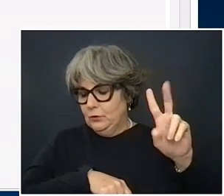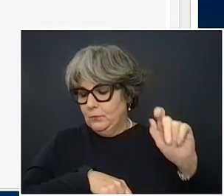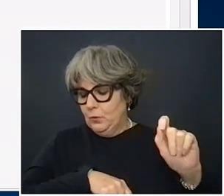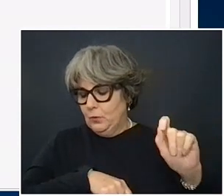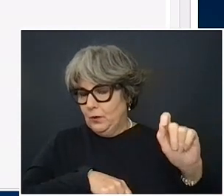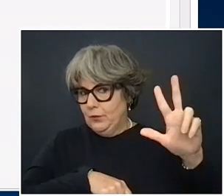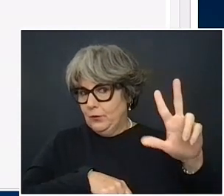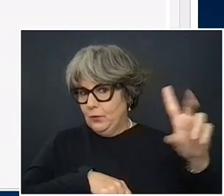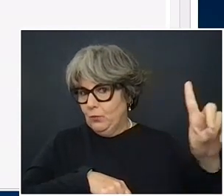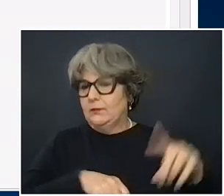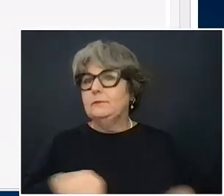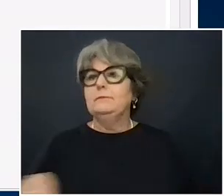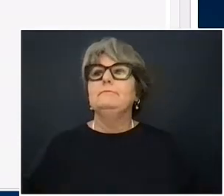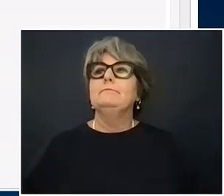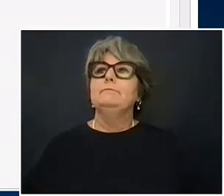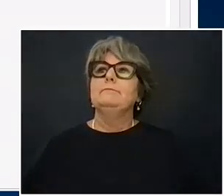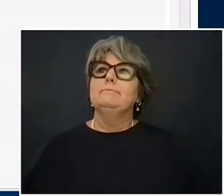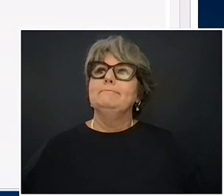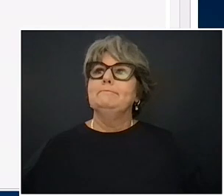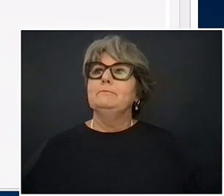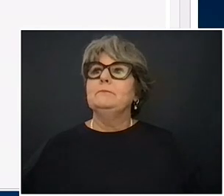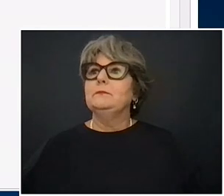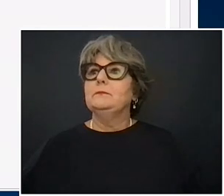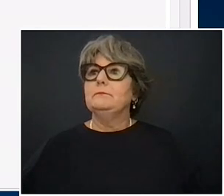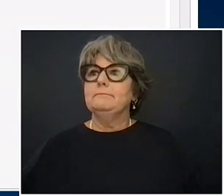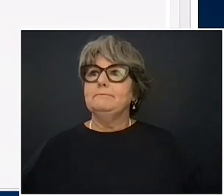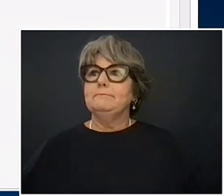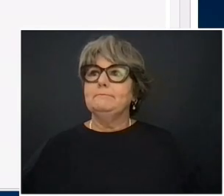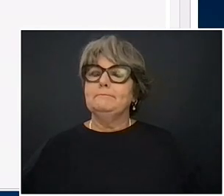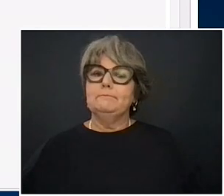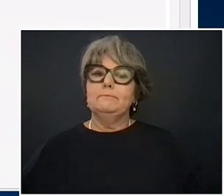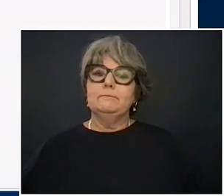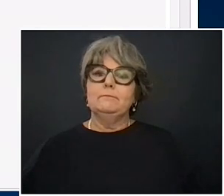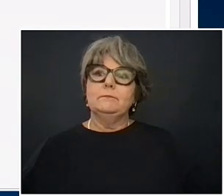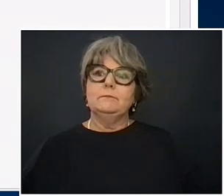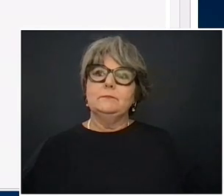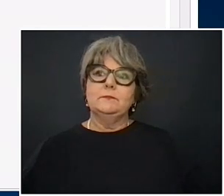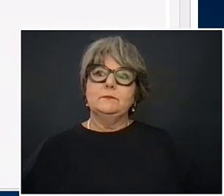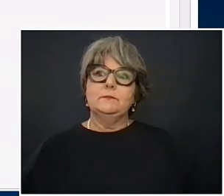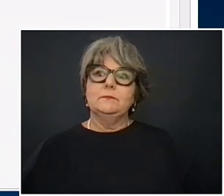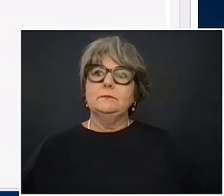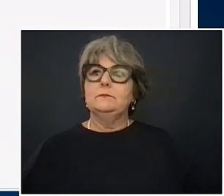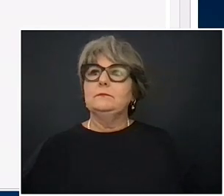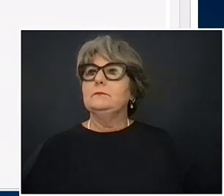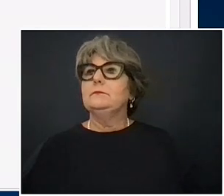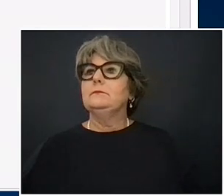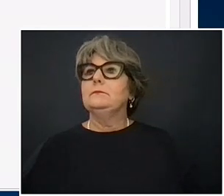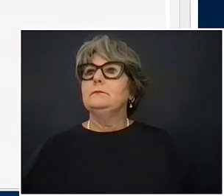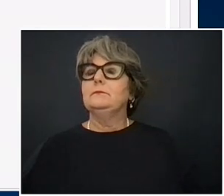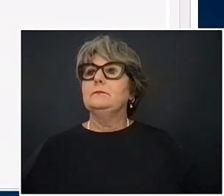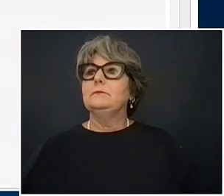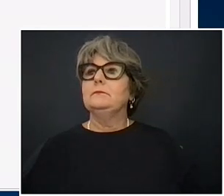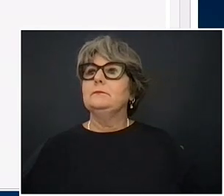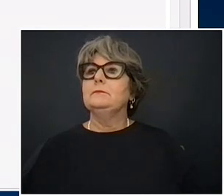We're looking at (a) and I think that's the only change. Correct?